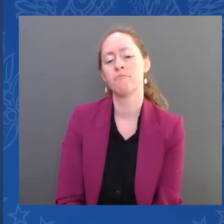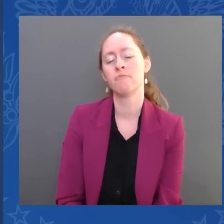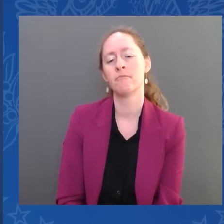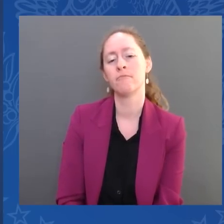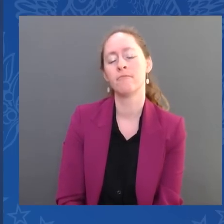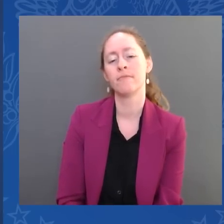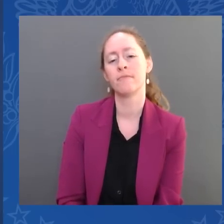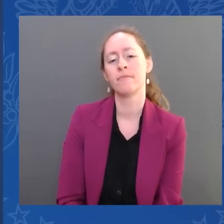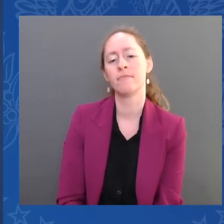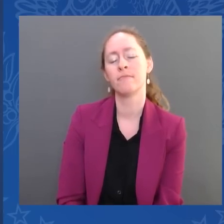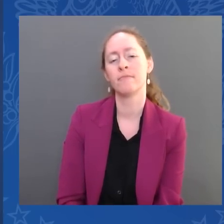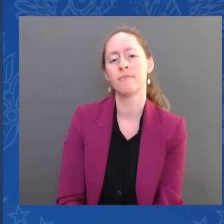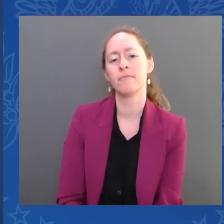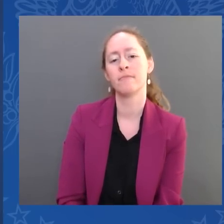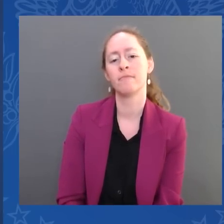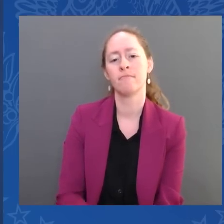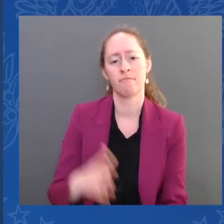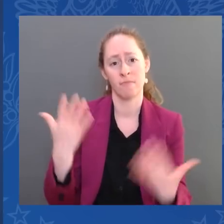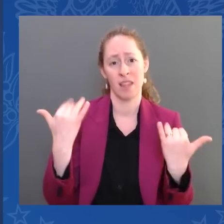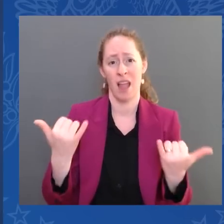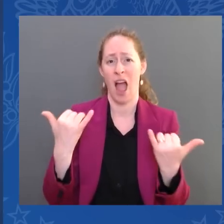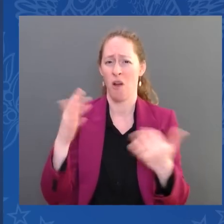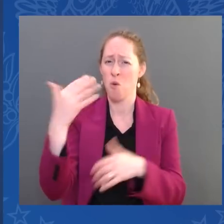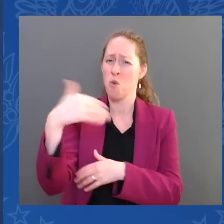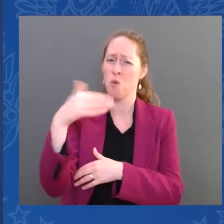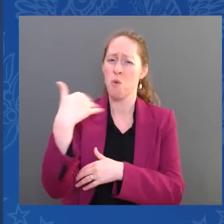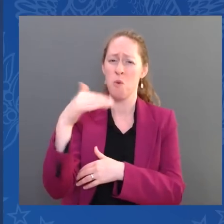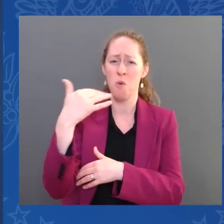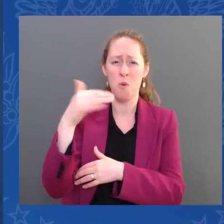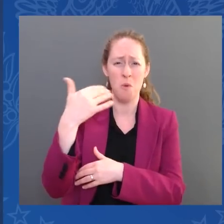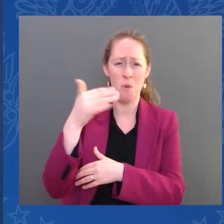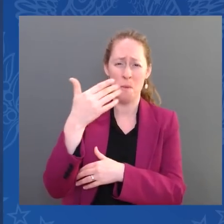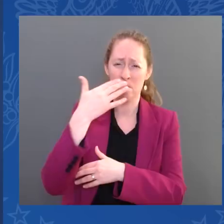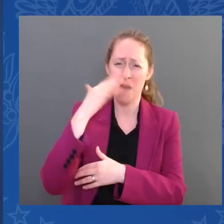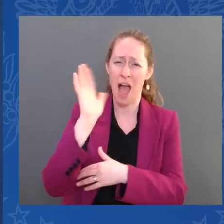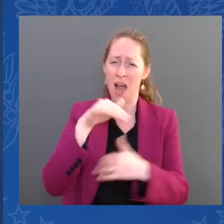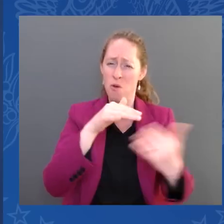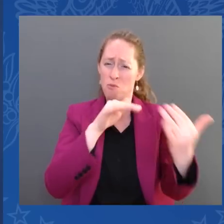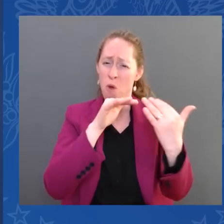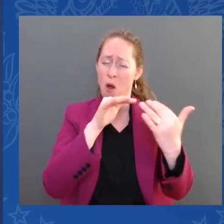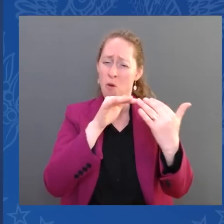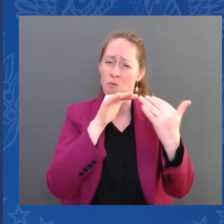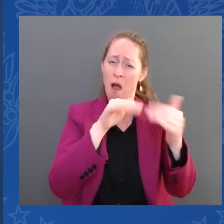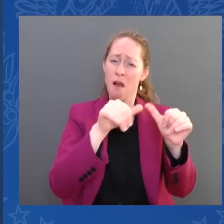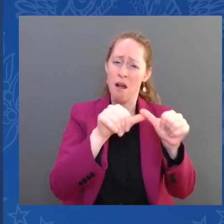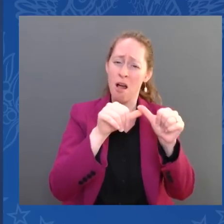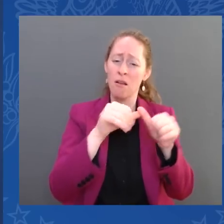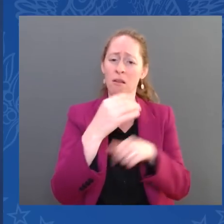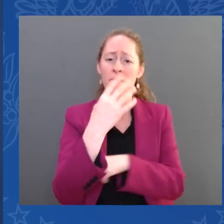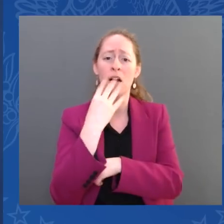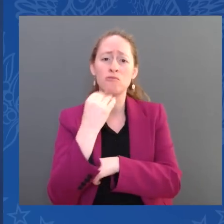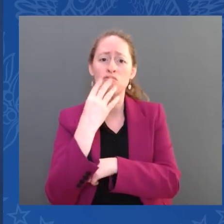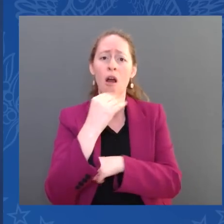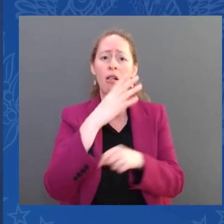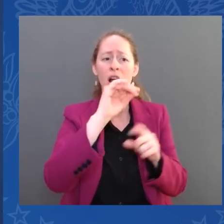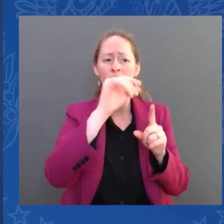and the Arab nations. And that's what I'm focused on. The Press: Is OPEC doing enough on oil production? The President: Well, what I recently read